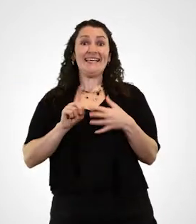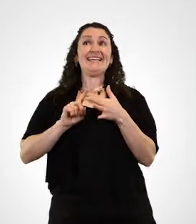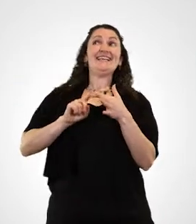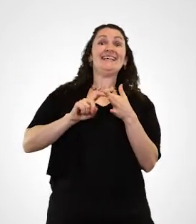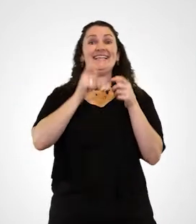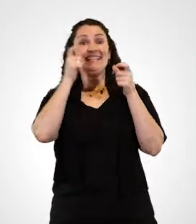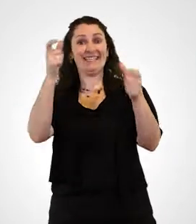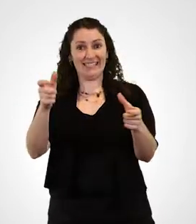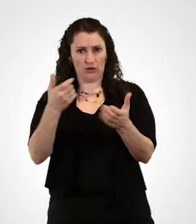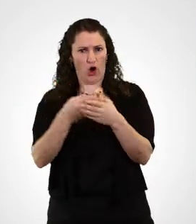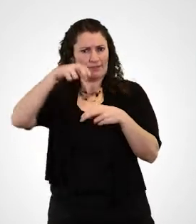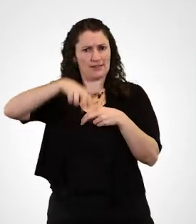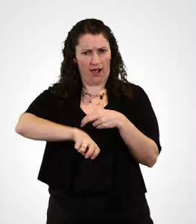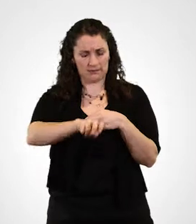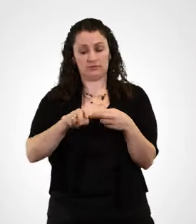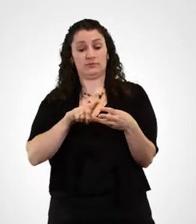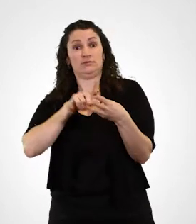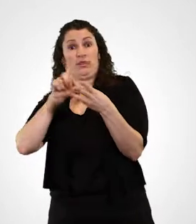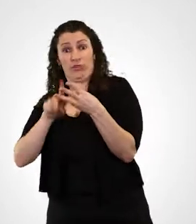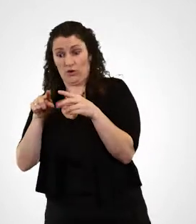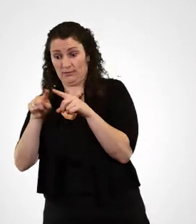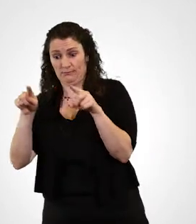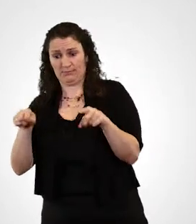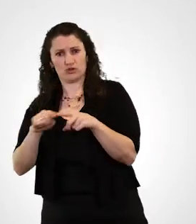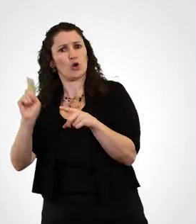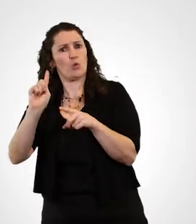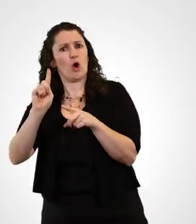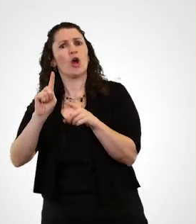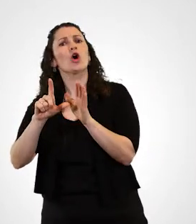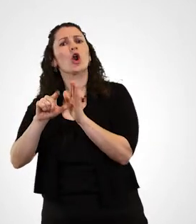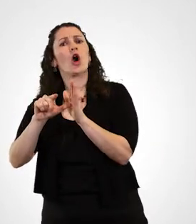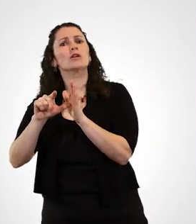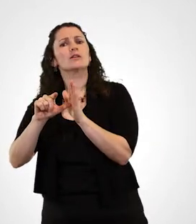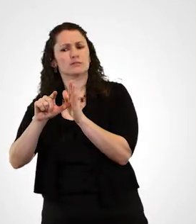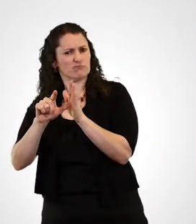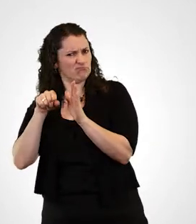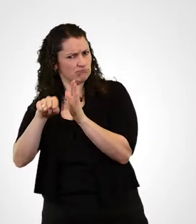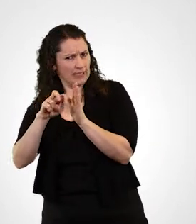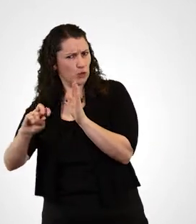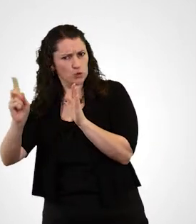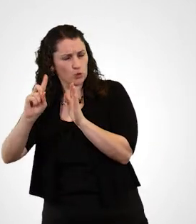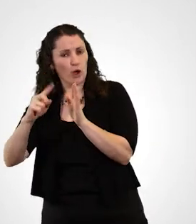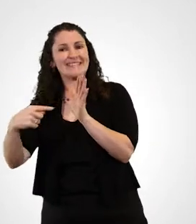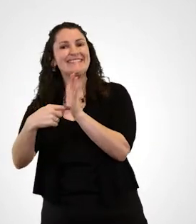And then if you look at the very last picture you'll see a clock and the clock is used to represent the sound of the letter T,